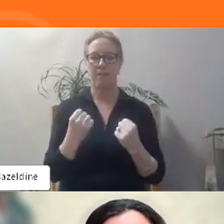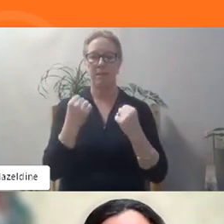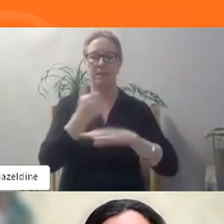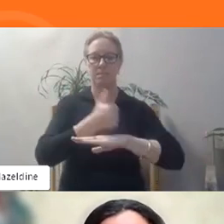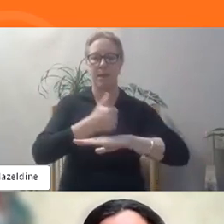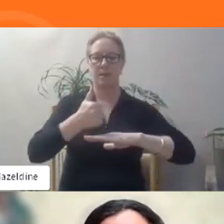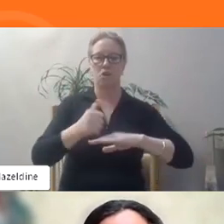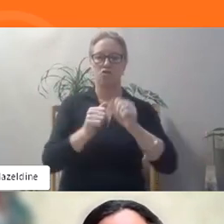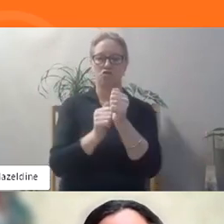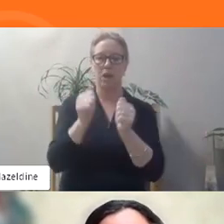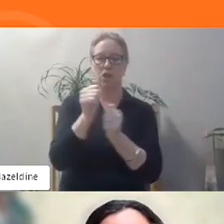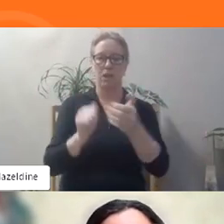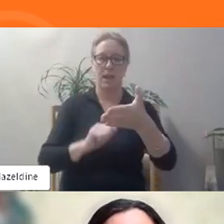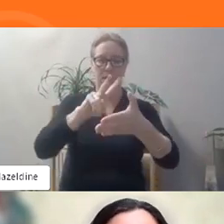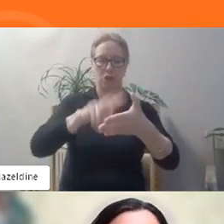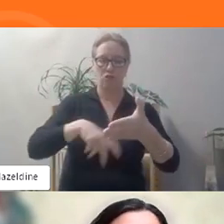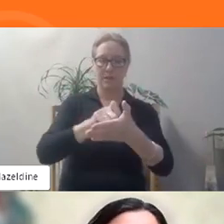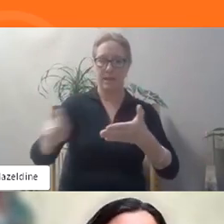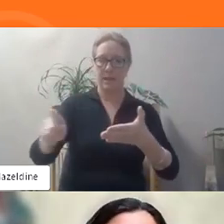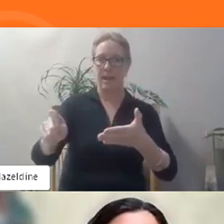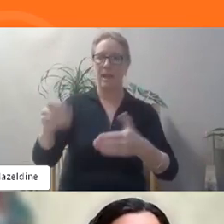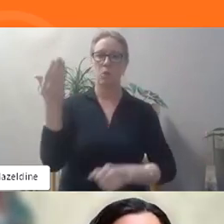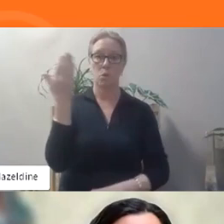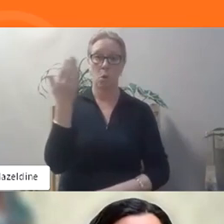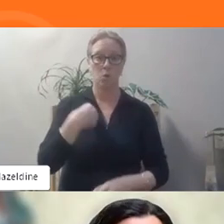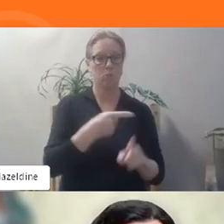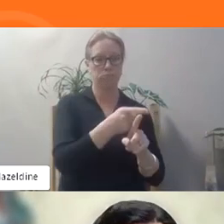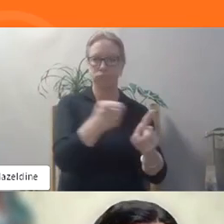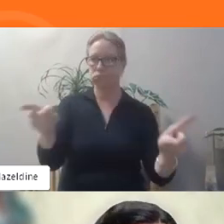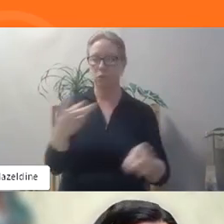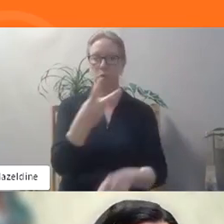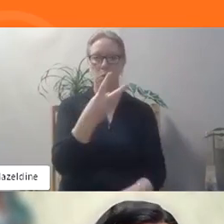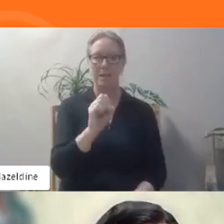across all state schools and kura in 2025 as a move in the right